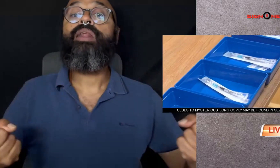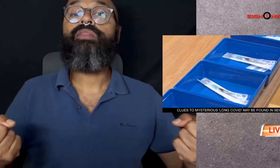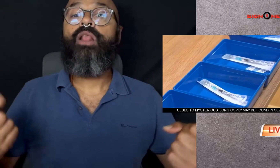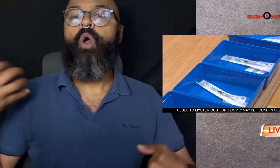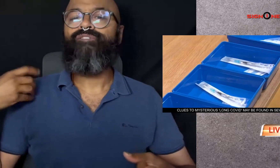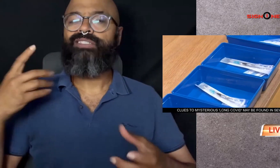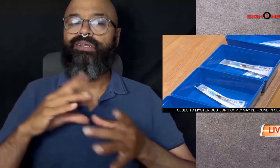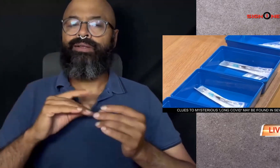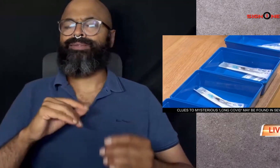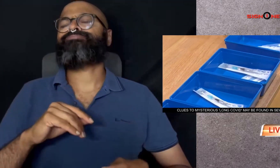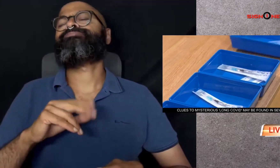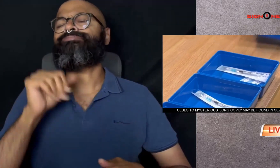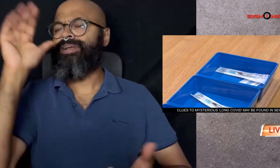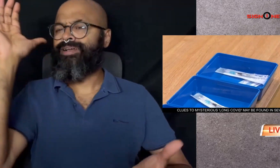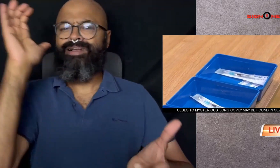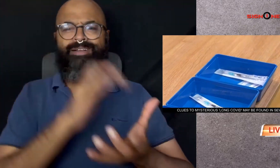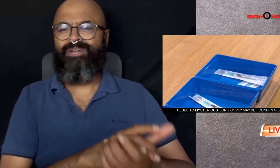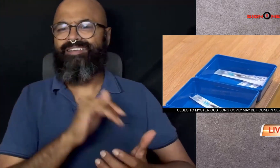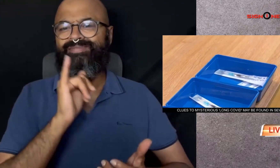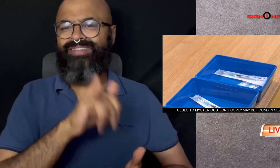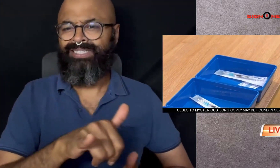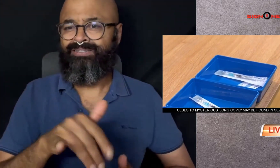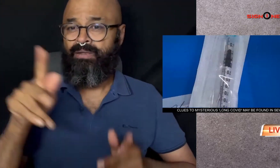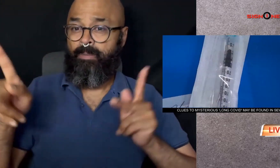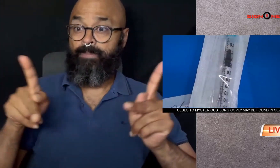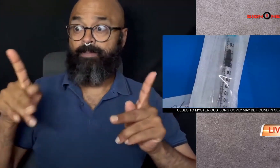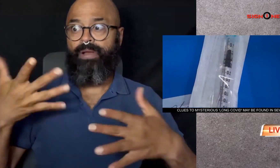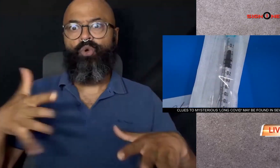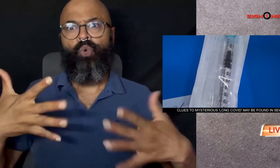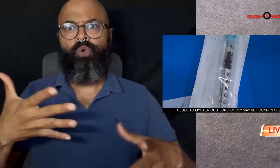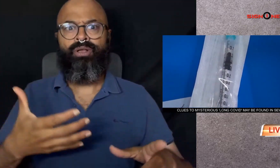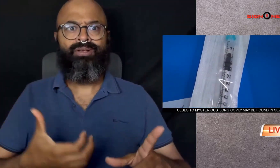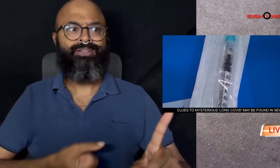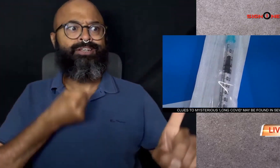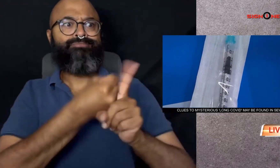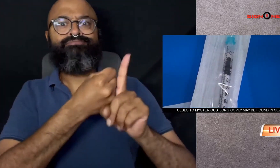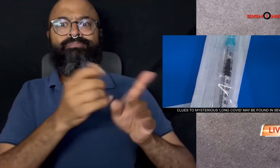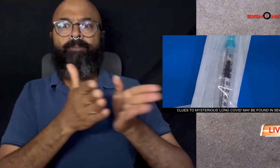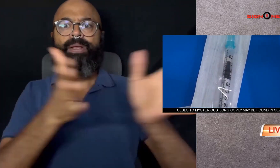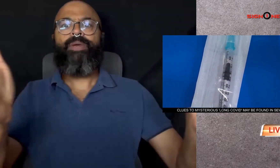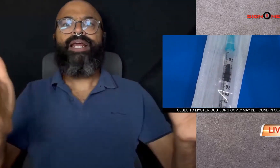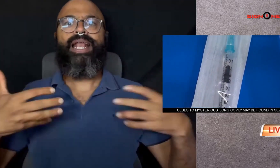but health officials do not believe these people pose a public health risk